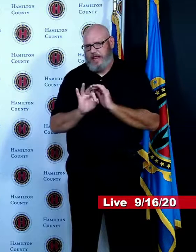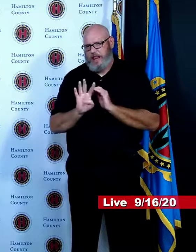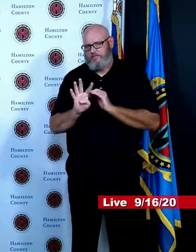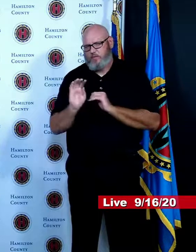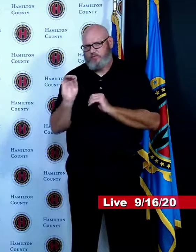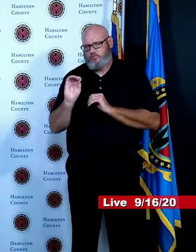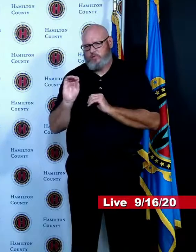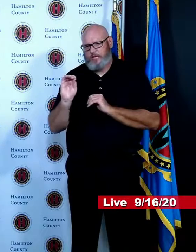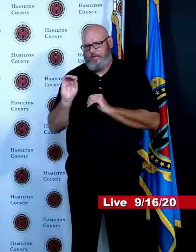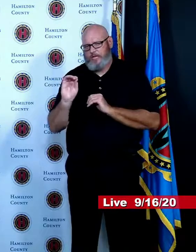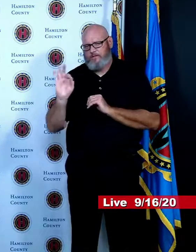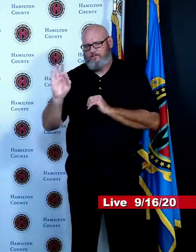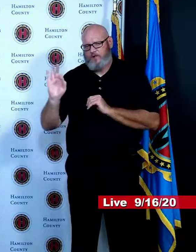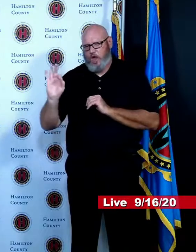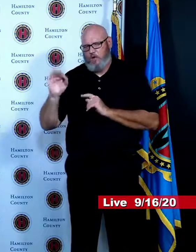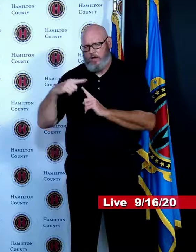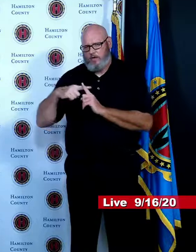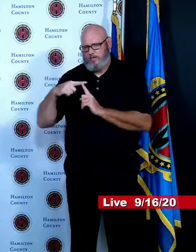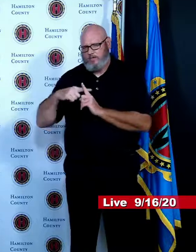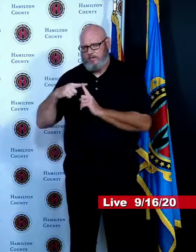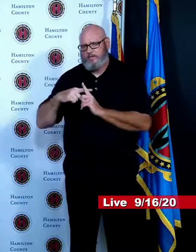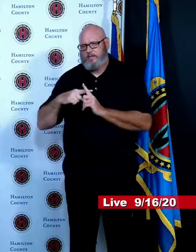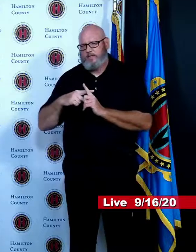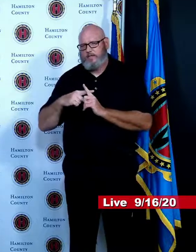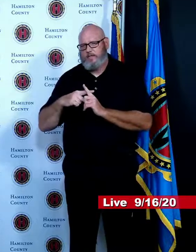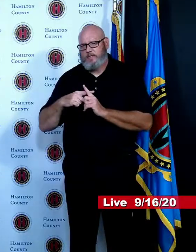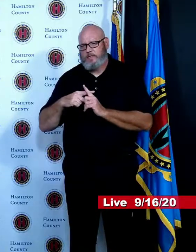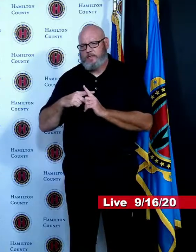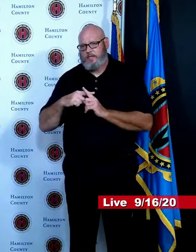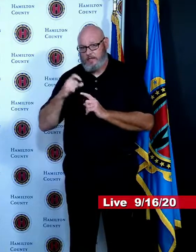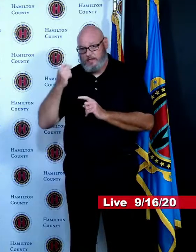laboratory-grade freezer and it's a unique we've not had